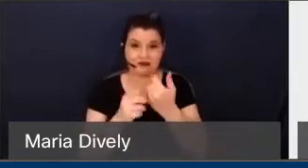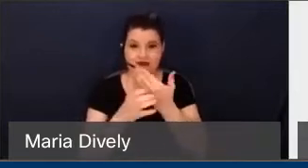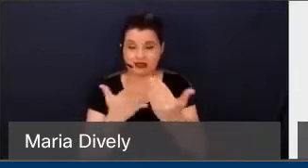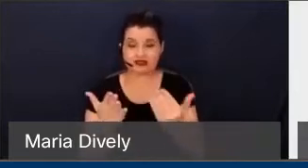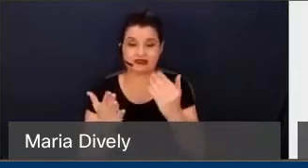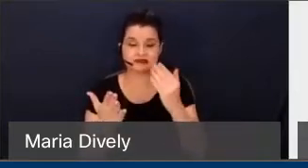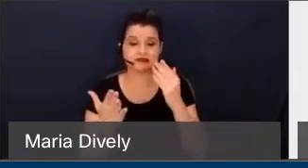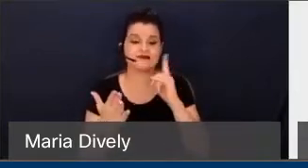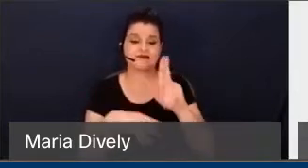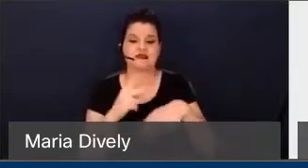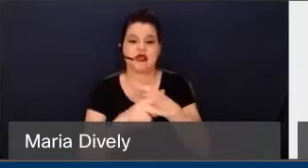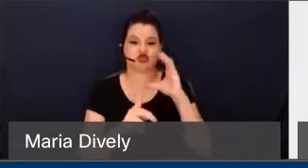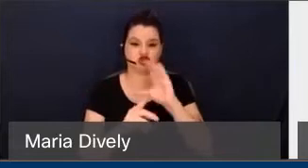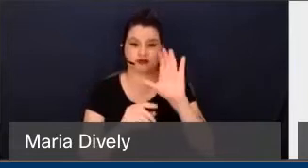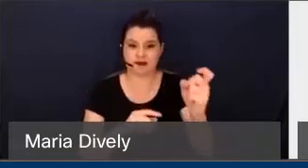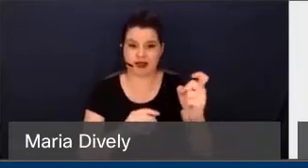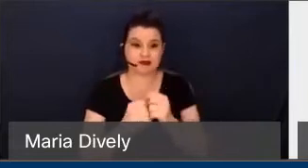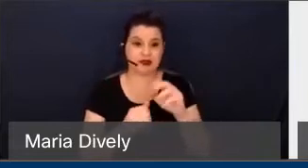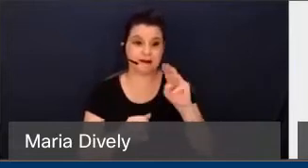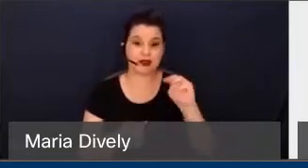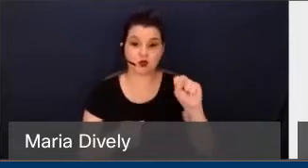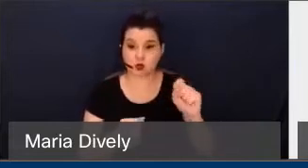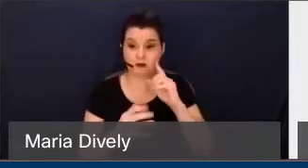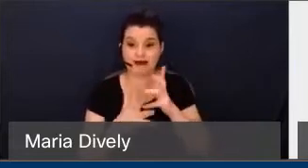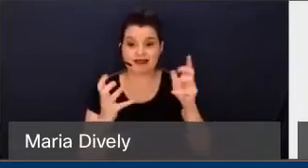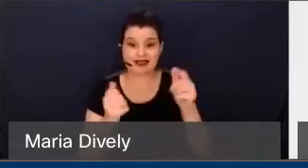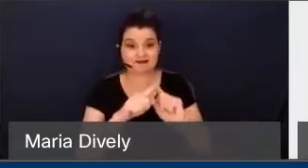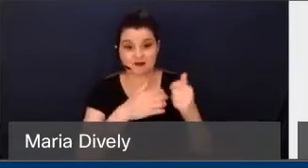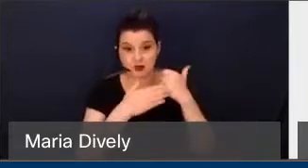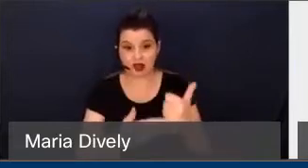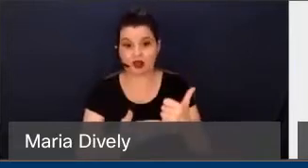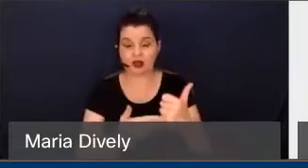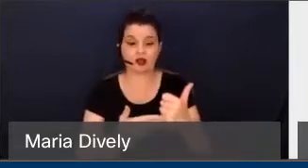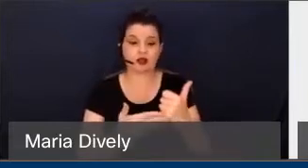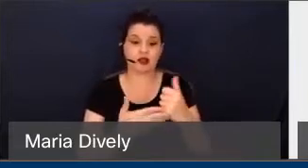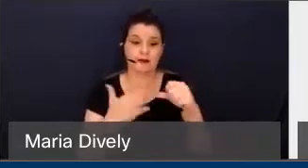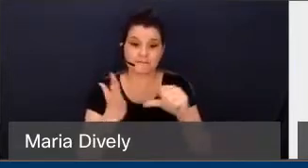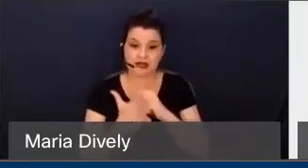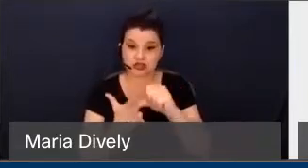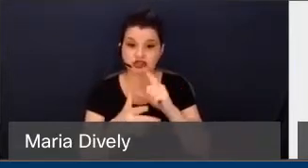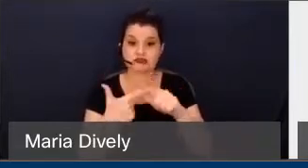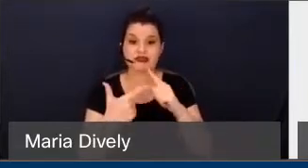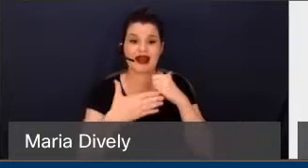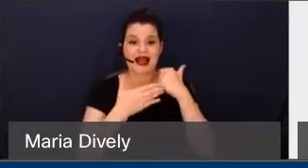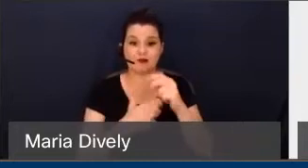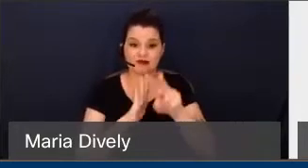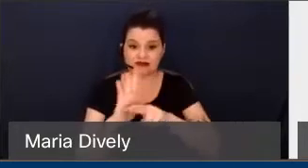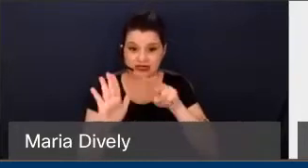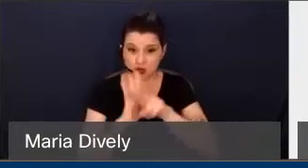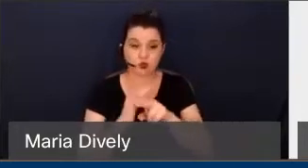um, that search box. Microsoft has a lot of different help, um, pages and helpful videos out there, um,